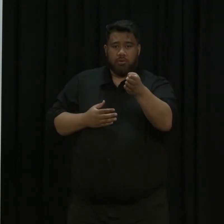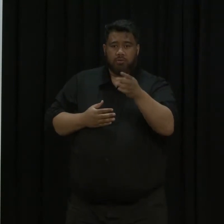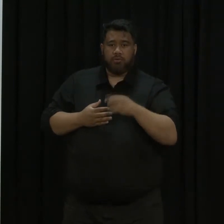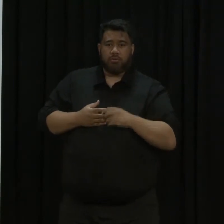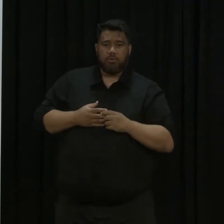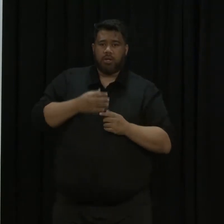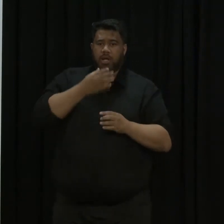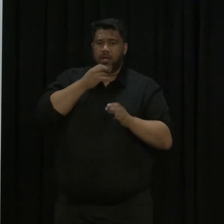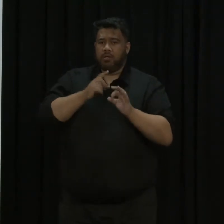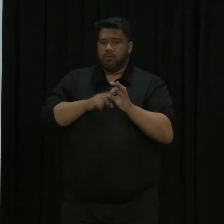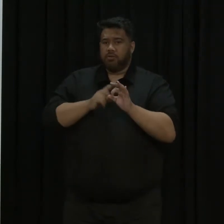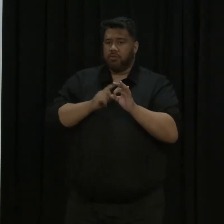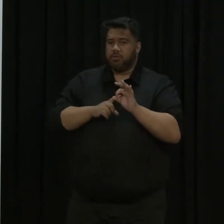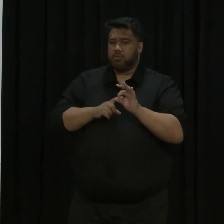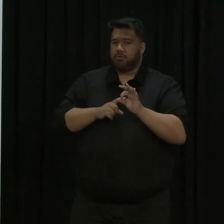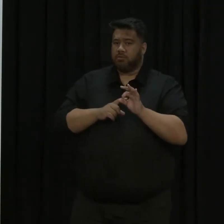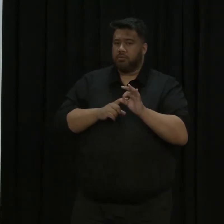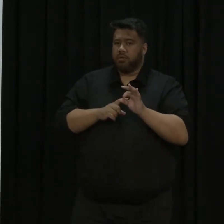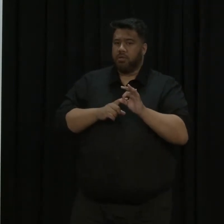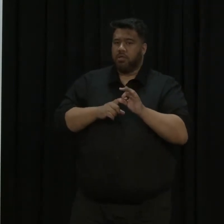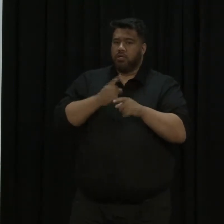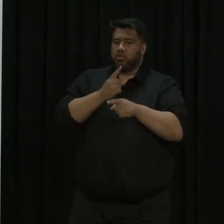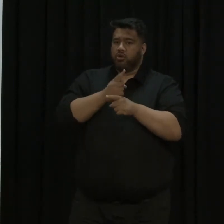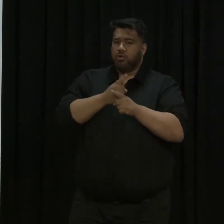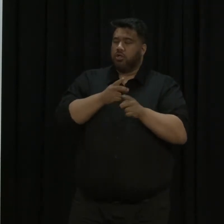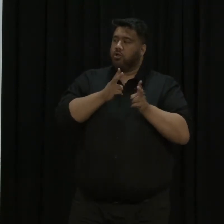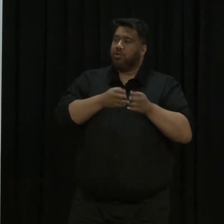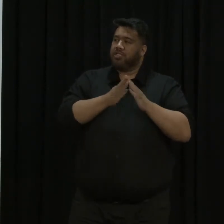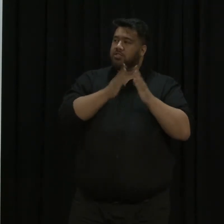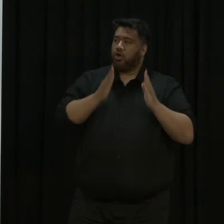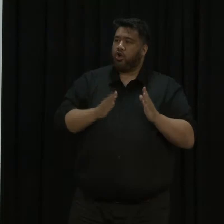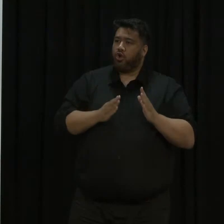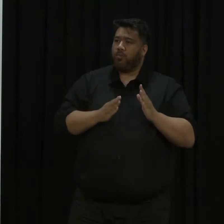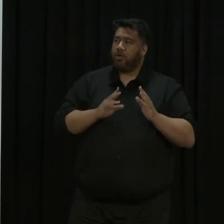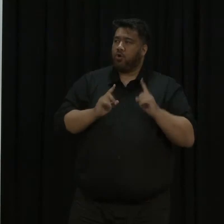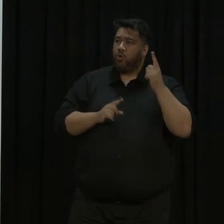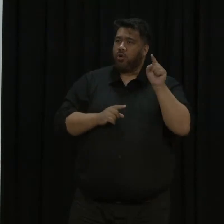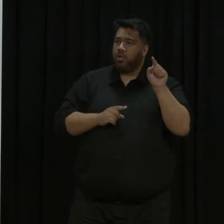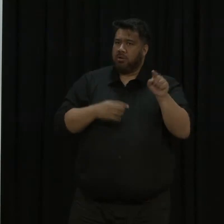Auckland on a daily basis,